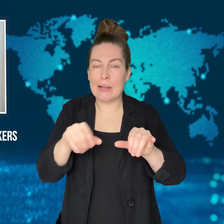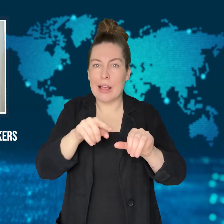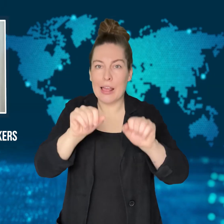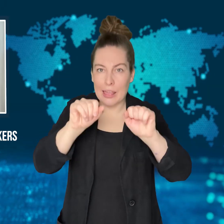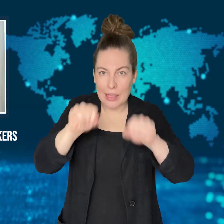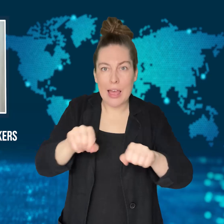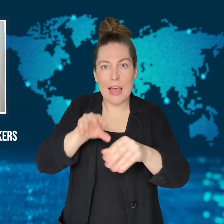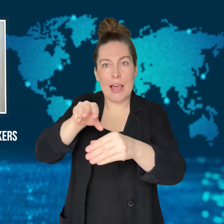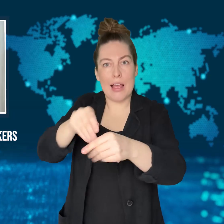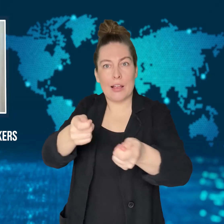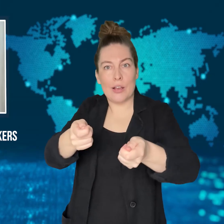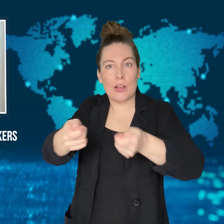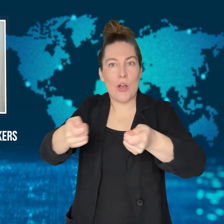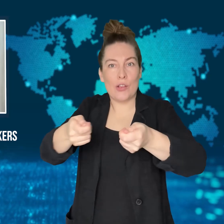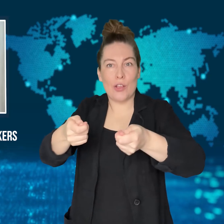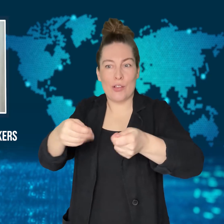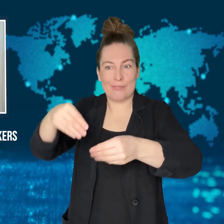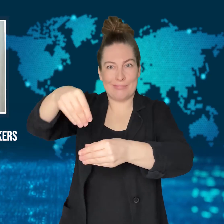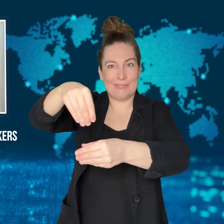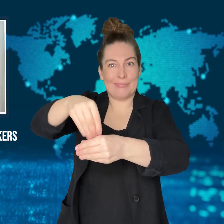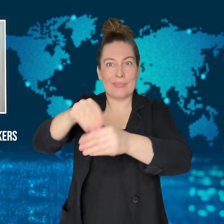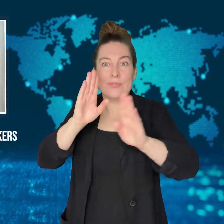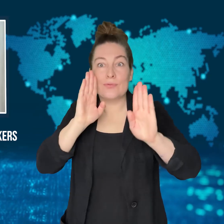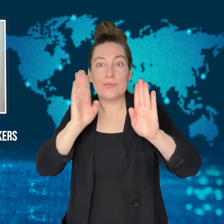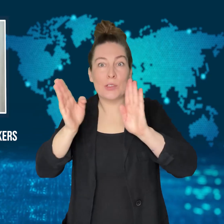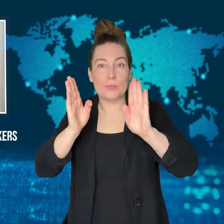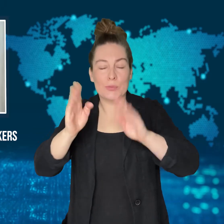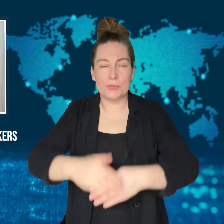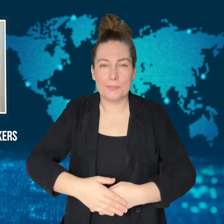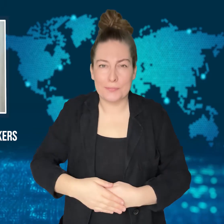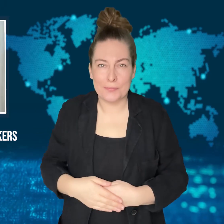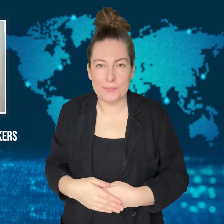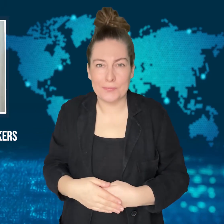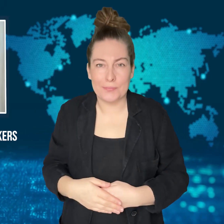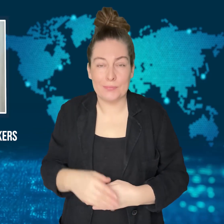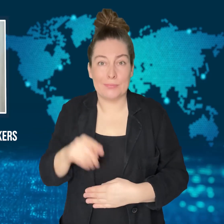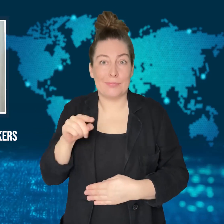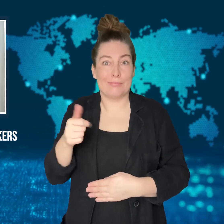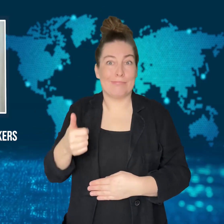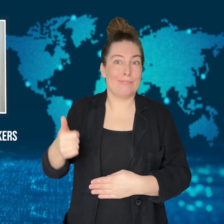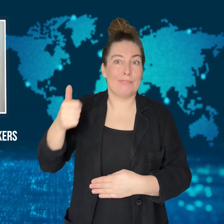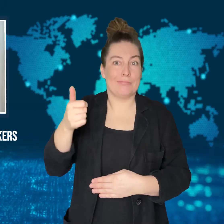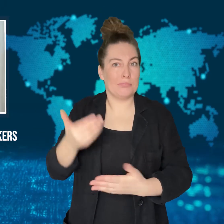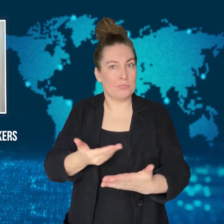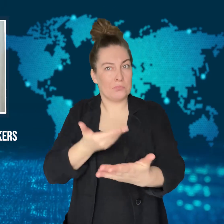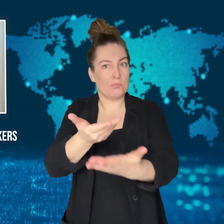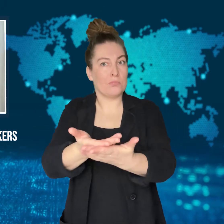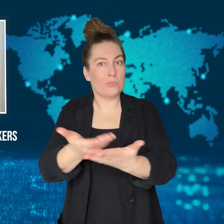Zuckerberg suggested that societal